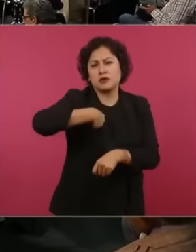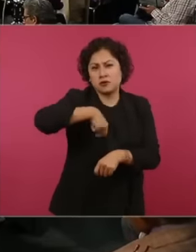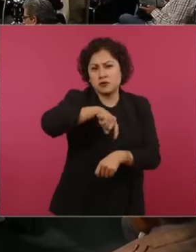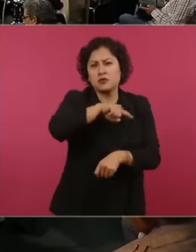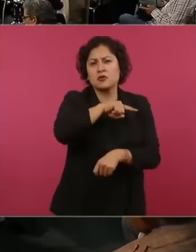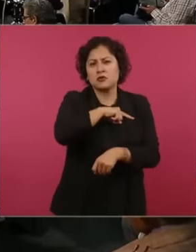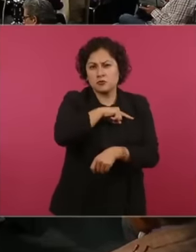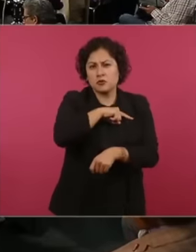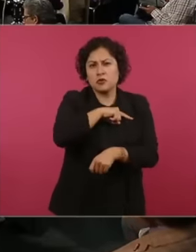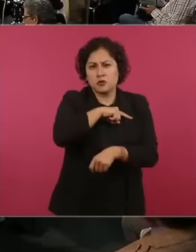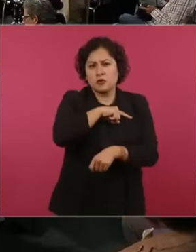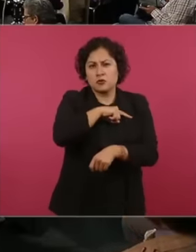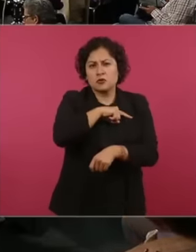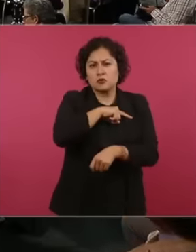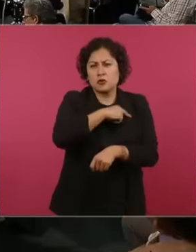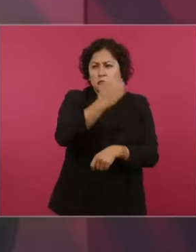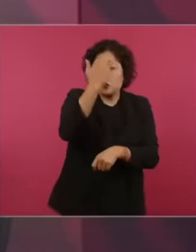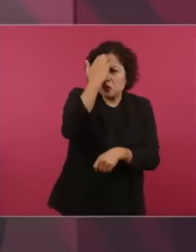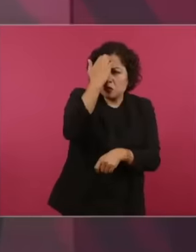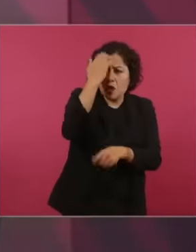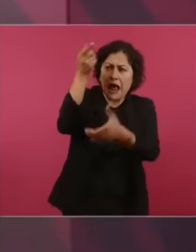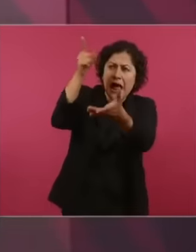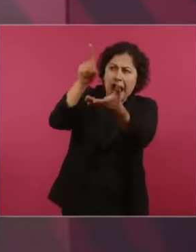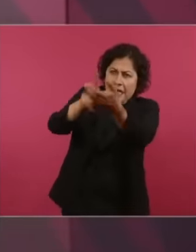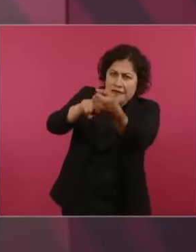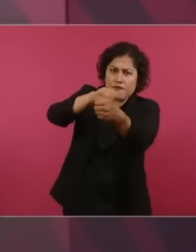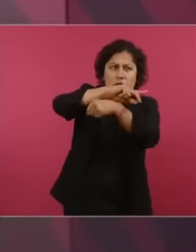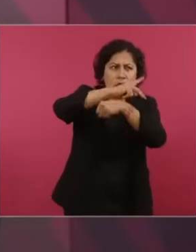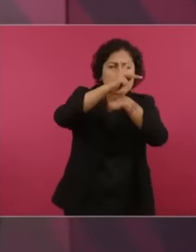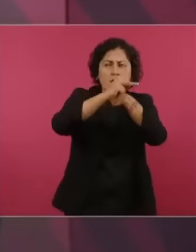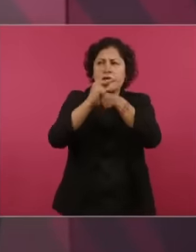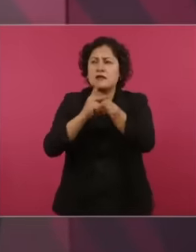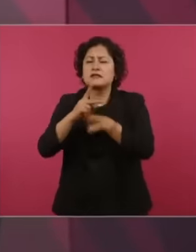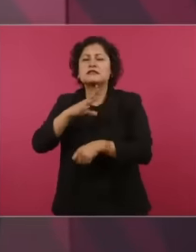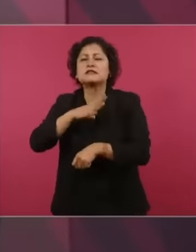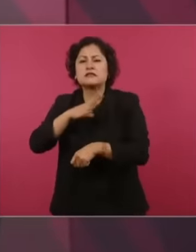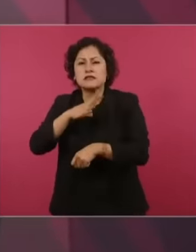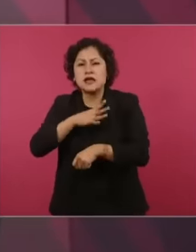of respect for Mexico and among them I include President